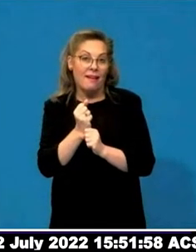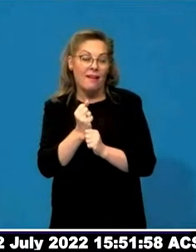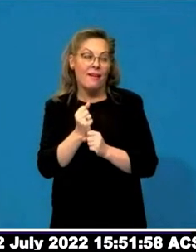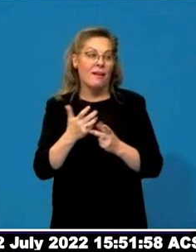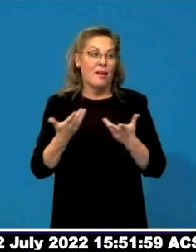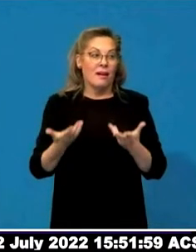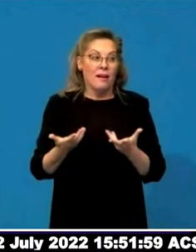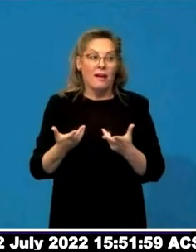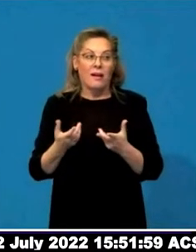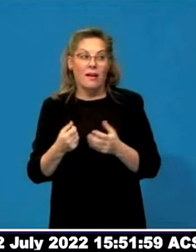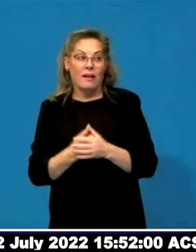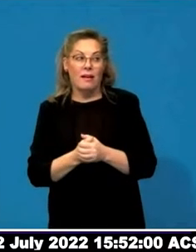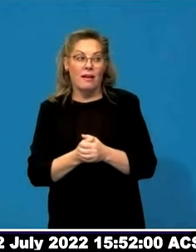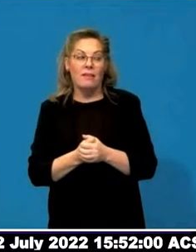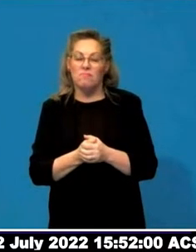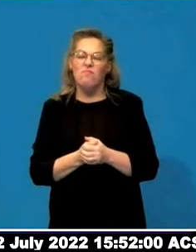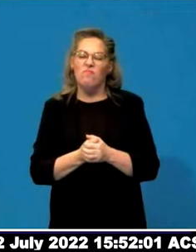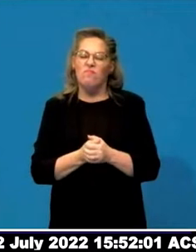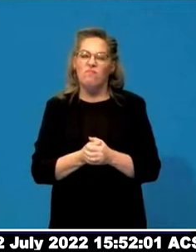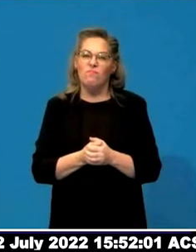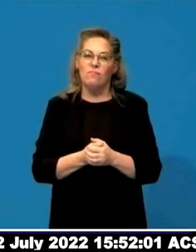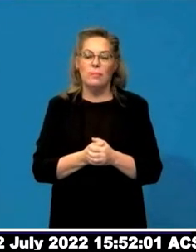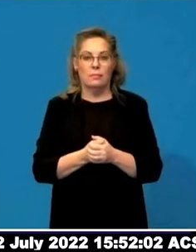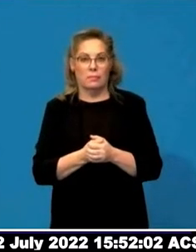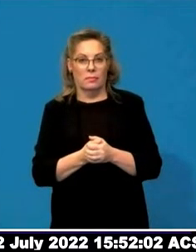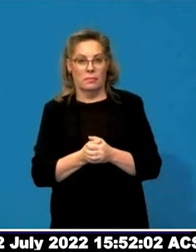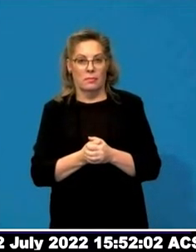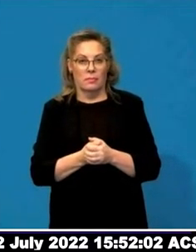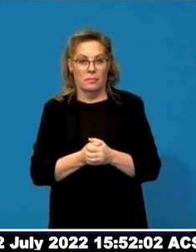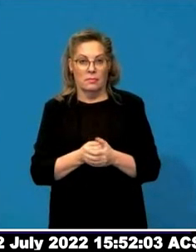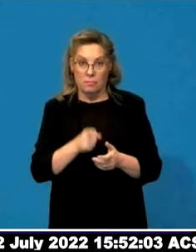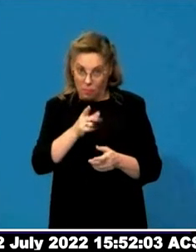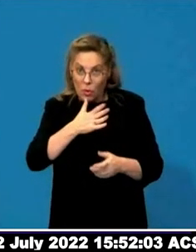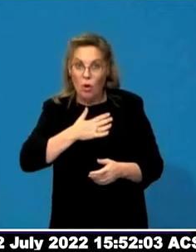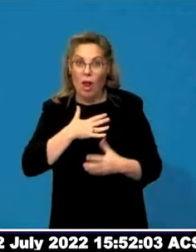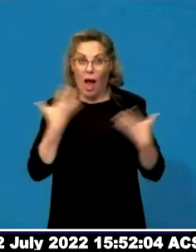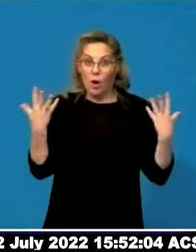Yeah. And you like spending time with family? Yeah.